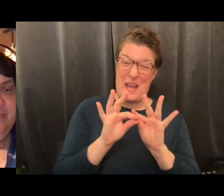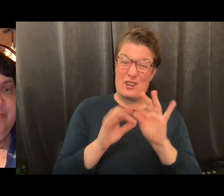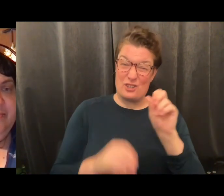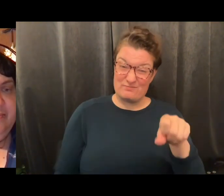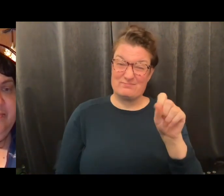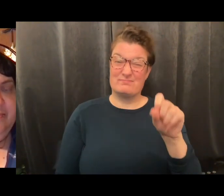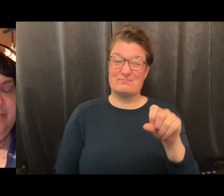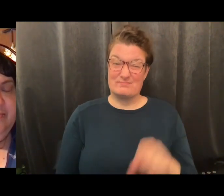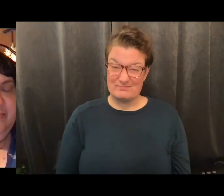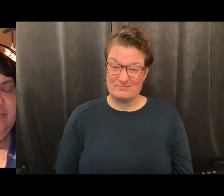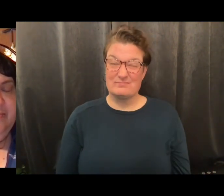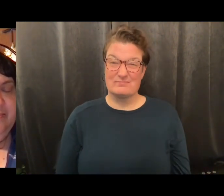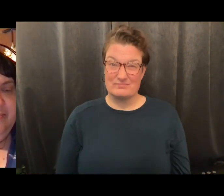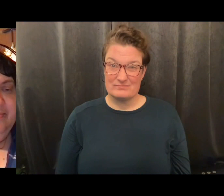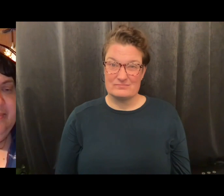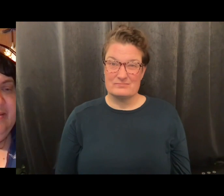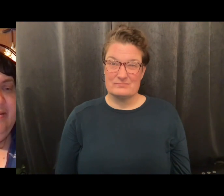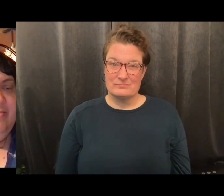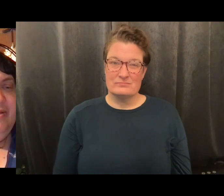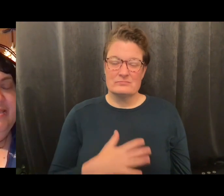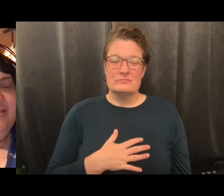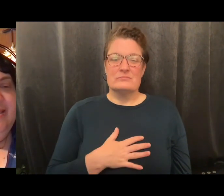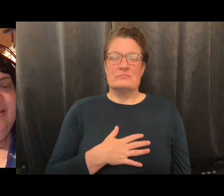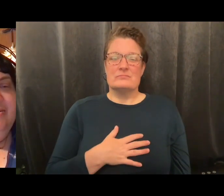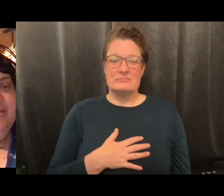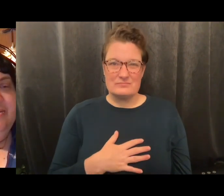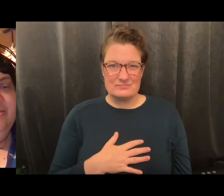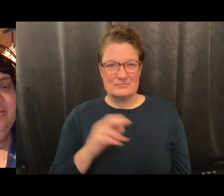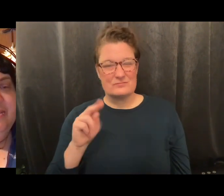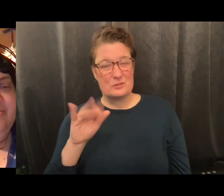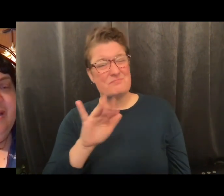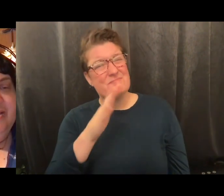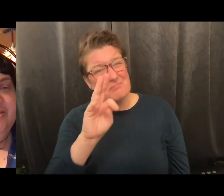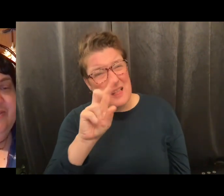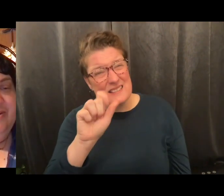Nomy: Melissa, thank you so, so much for making this time today and all